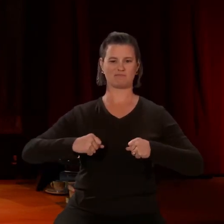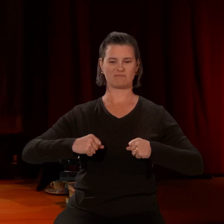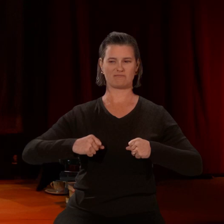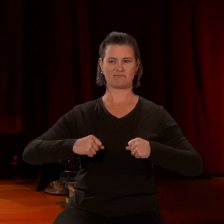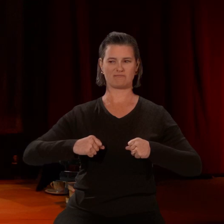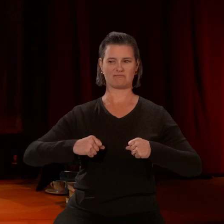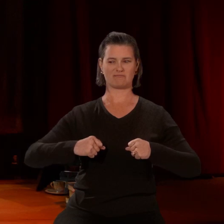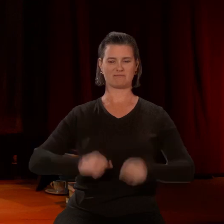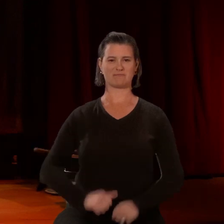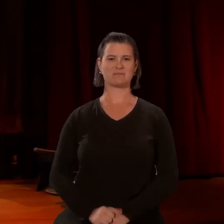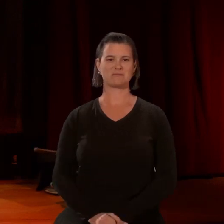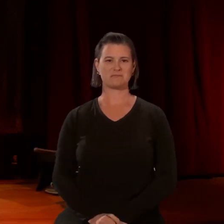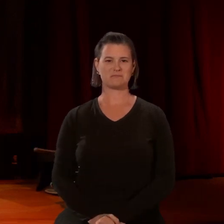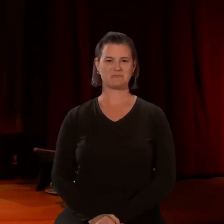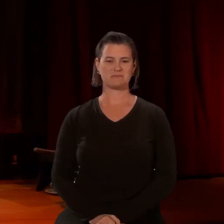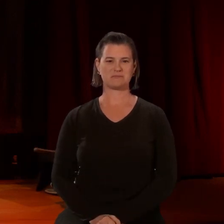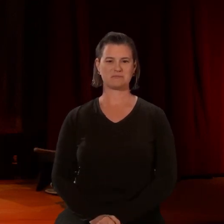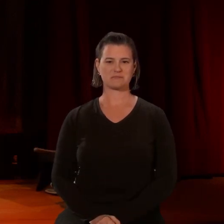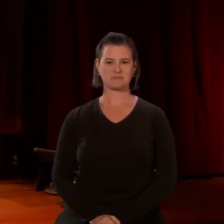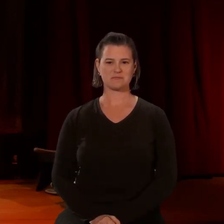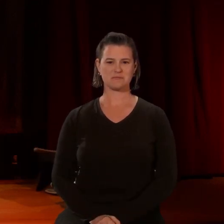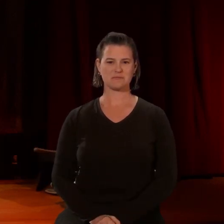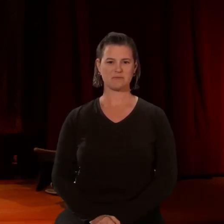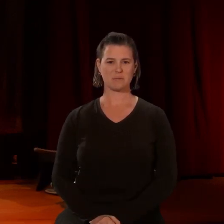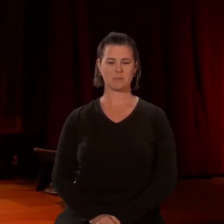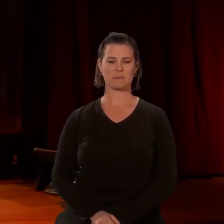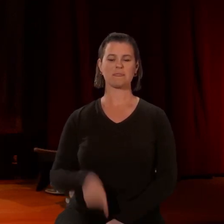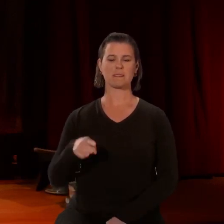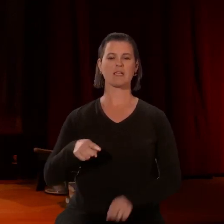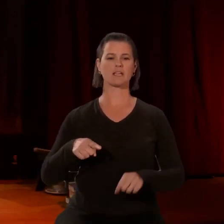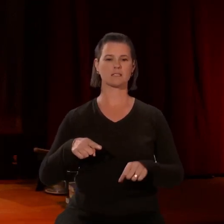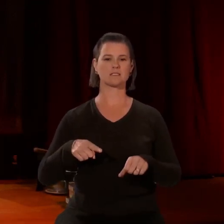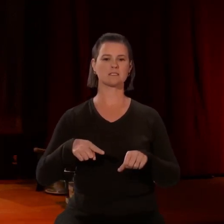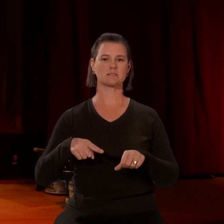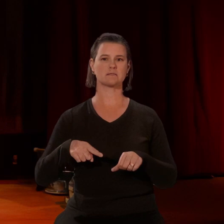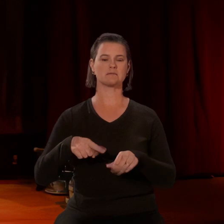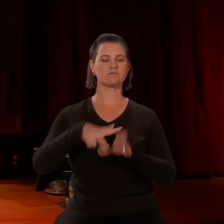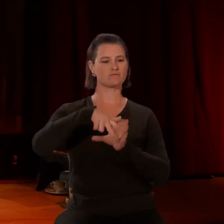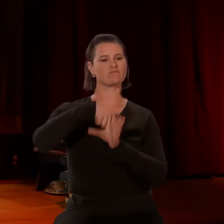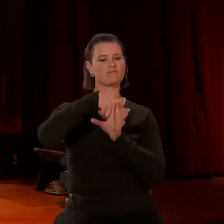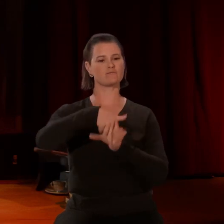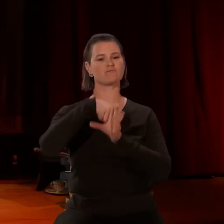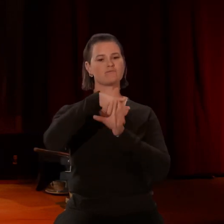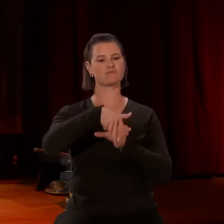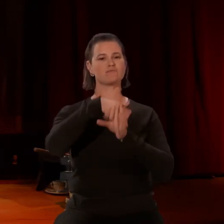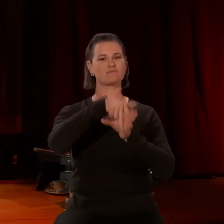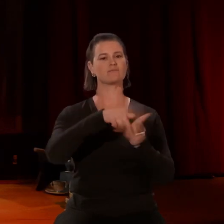(hooves clopping) He rode to the Van Tassel home, enjoying the sights and smells of autumn.